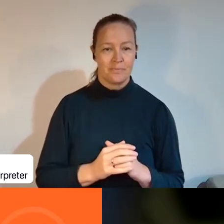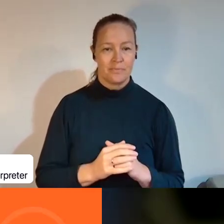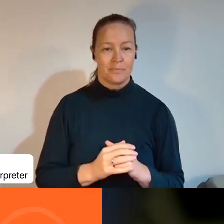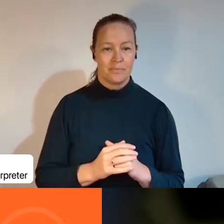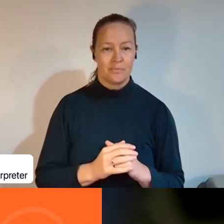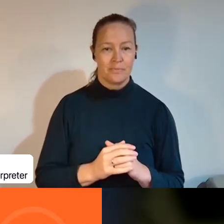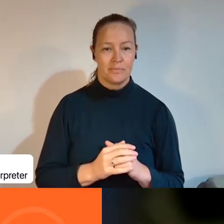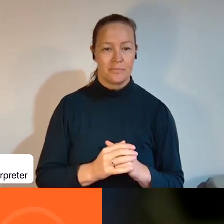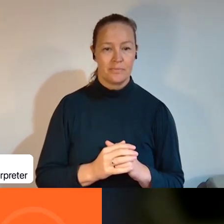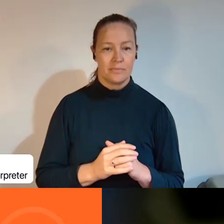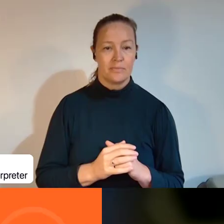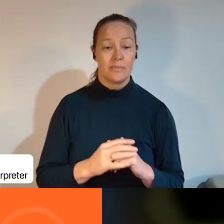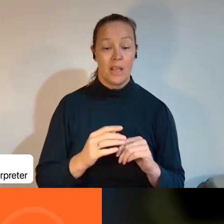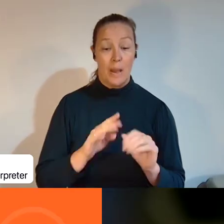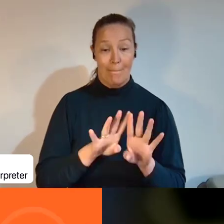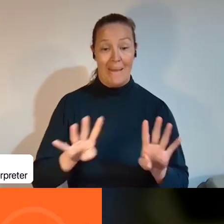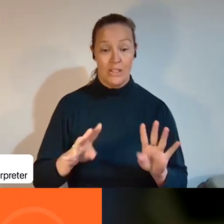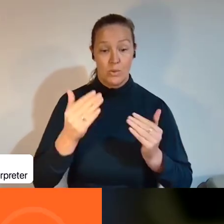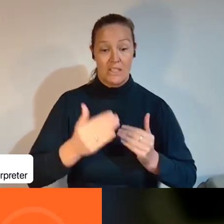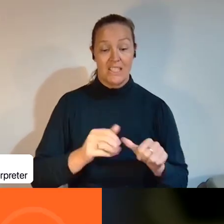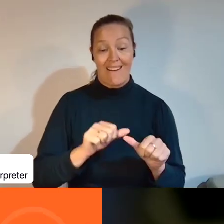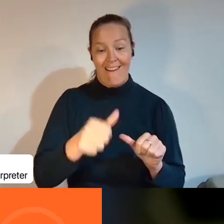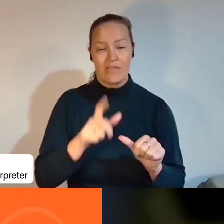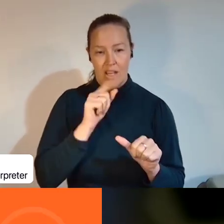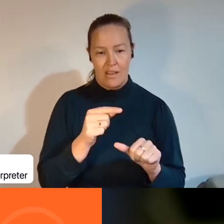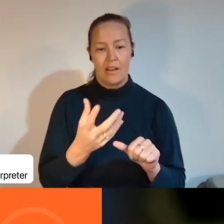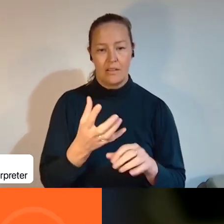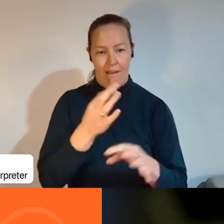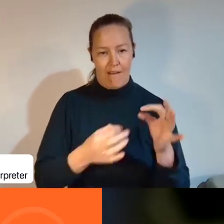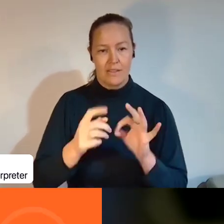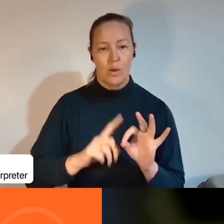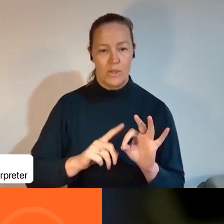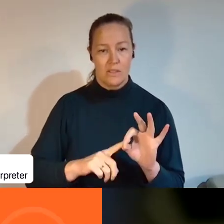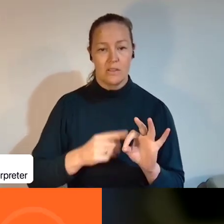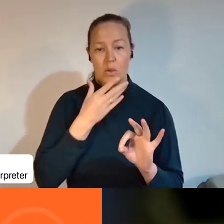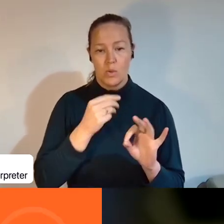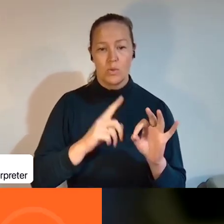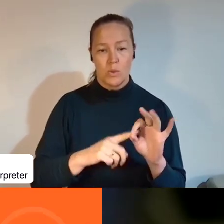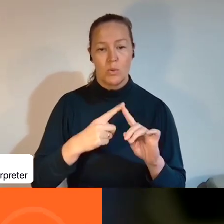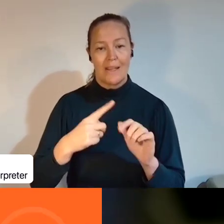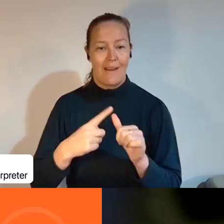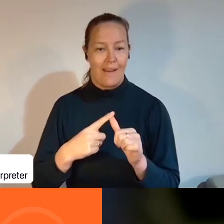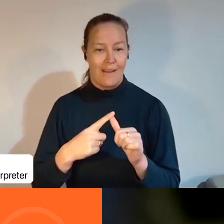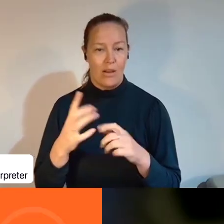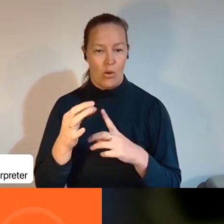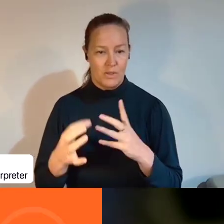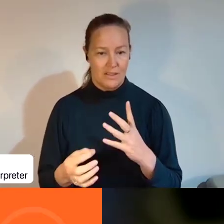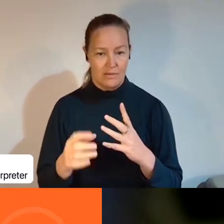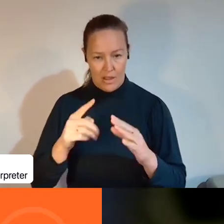you will have a chance to ask questions. Just use the Q&A option at the bottom of your screen